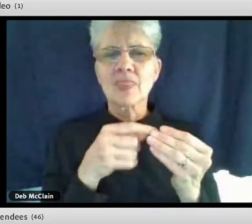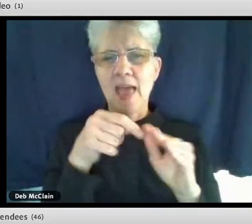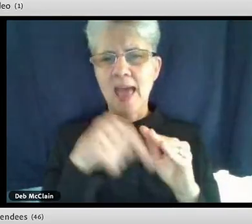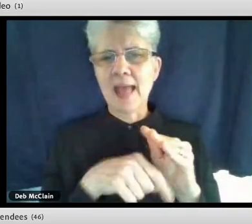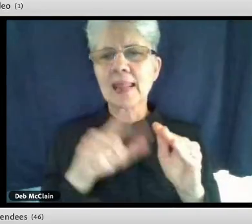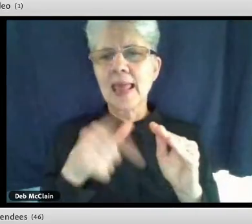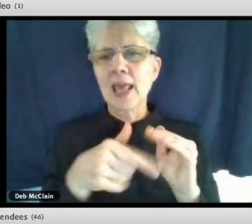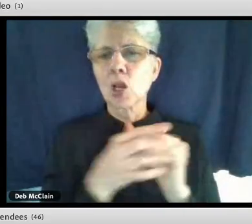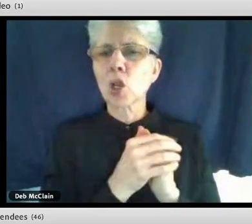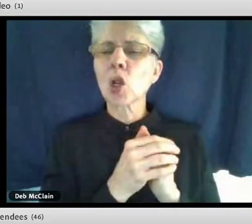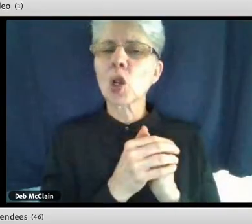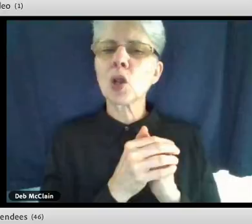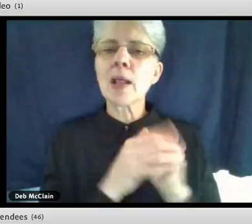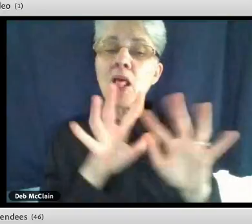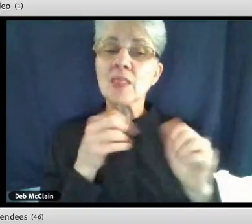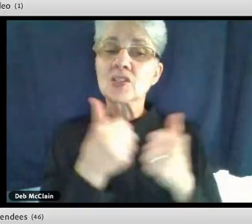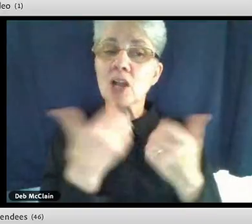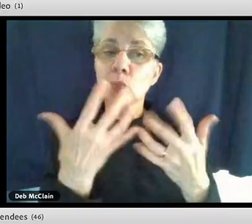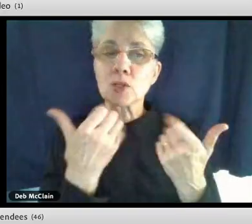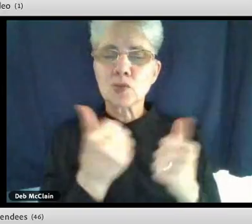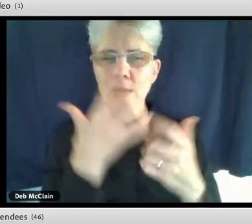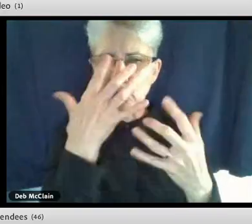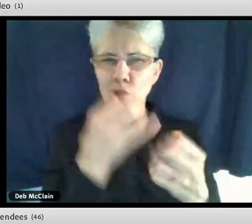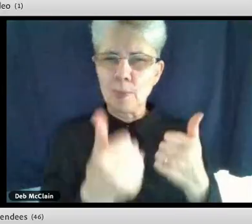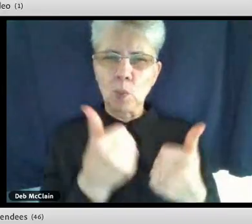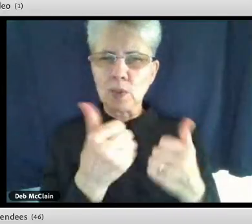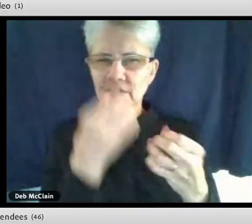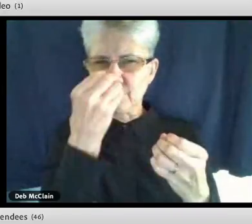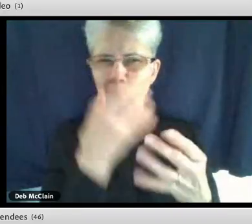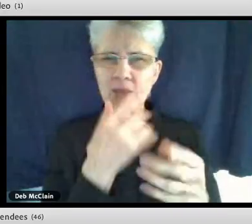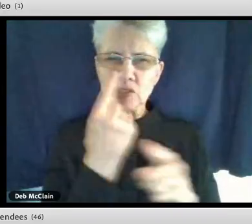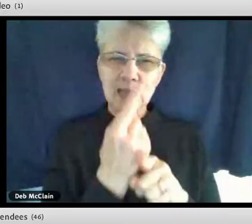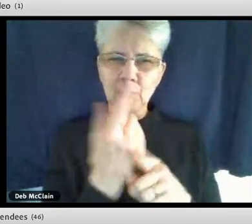and again, we'll talk more about that. We talked about, you know, limiting the frequency of your updates.